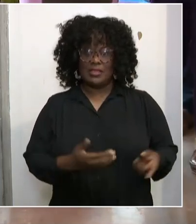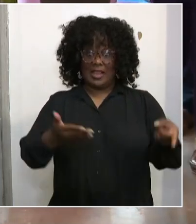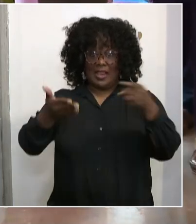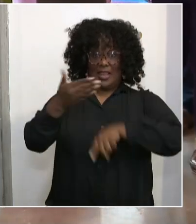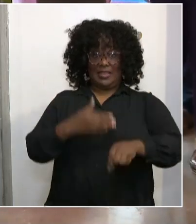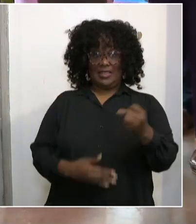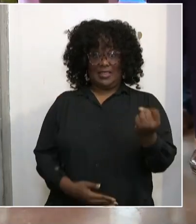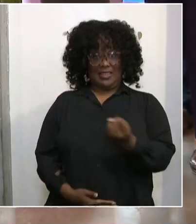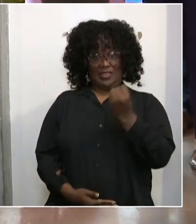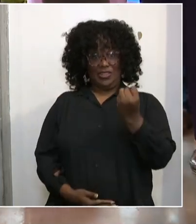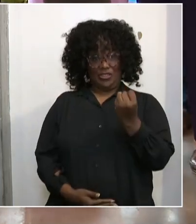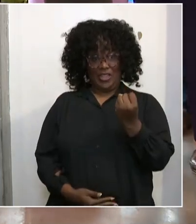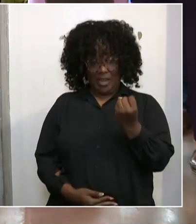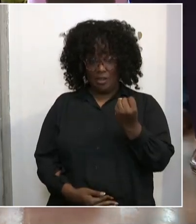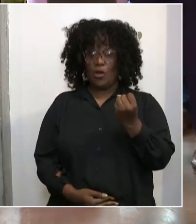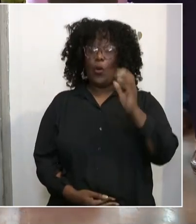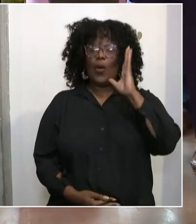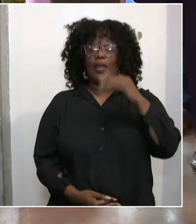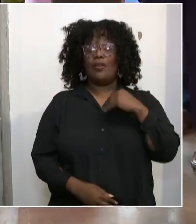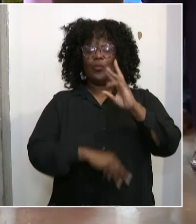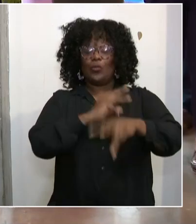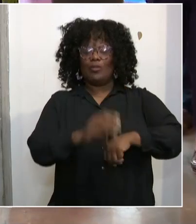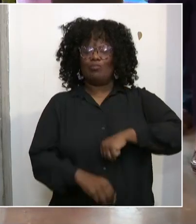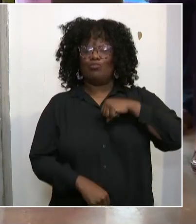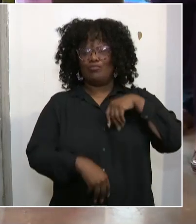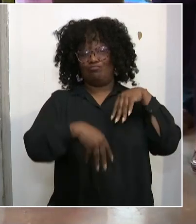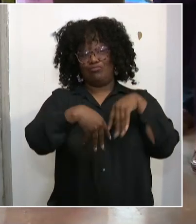there will be a music festival at RFK